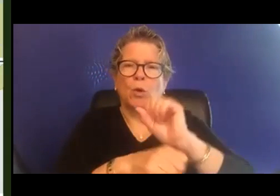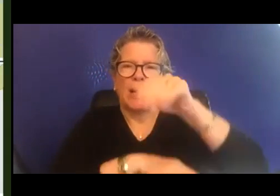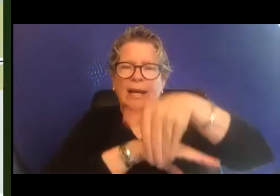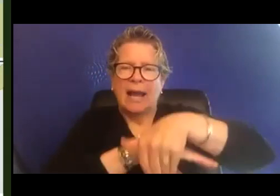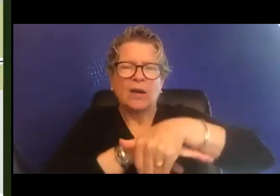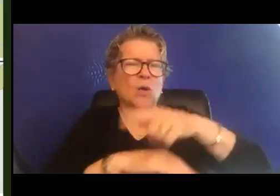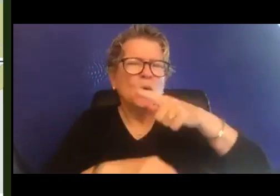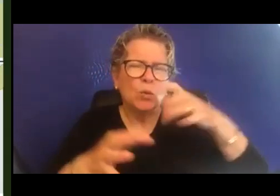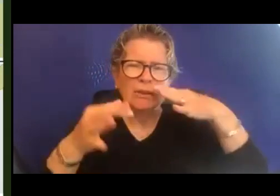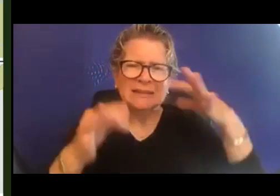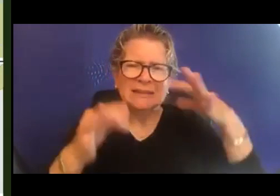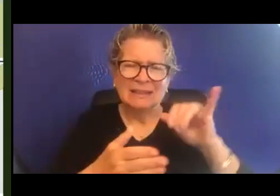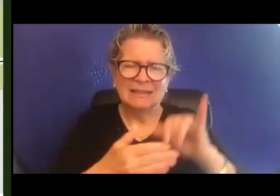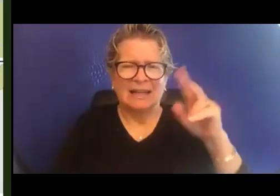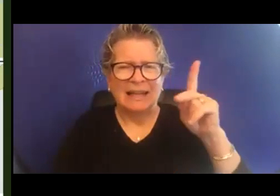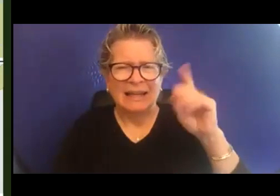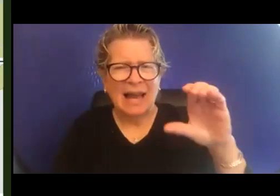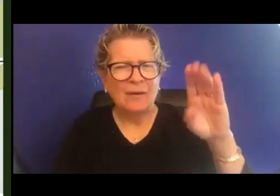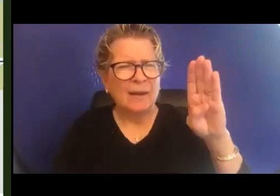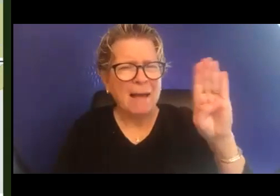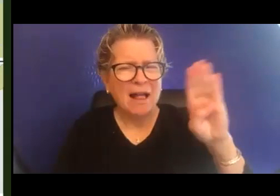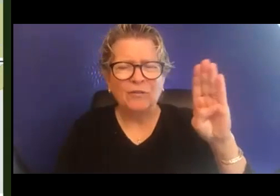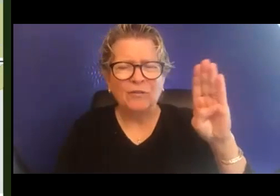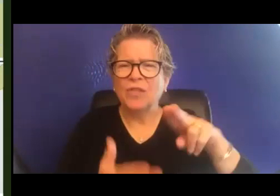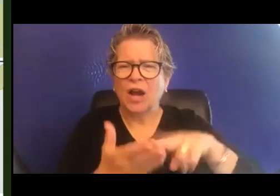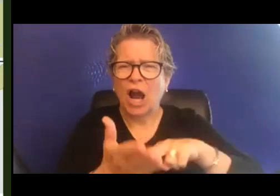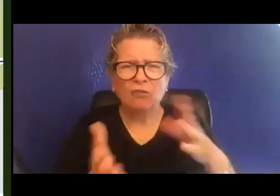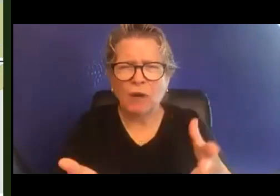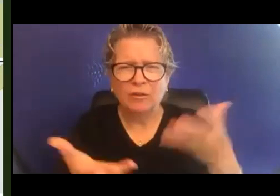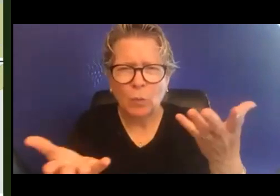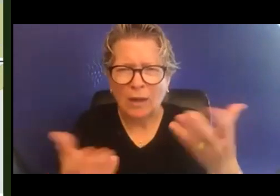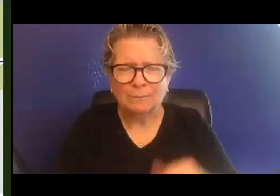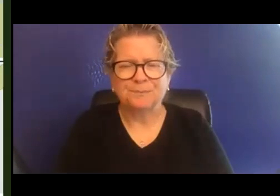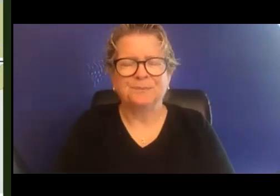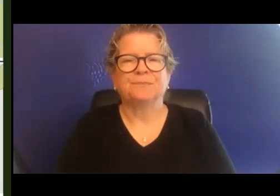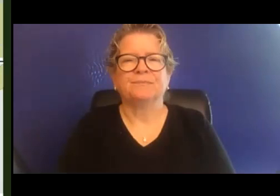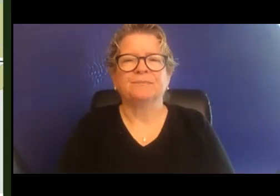Bellevue, construction contractor or someone else I can answer that question.